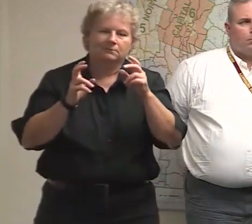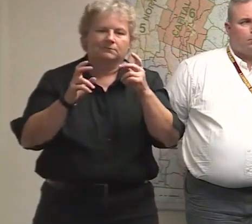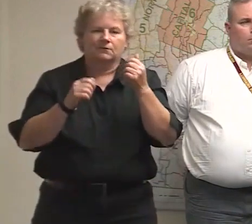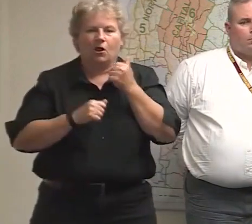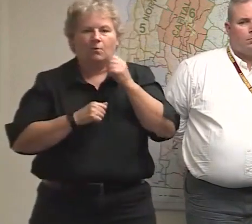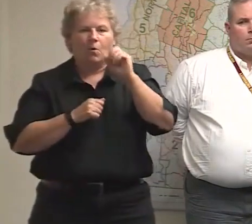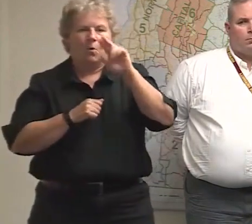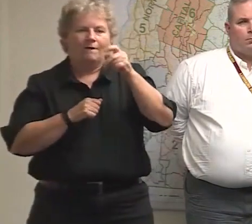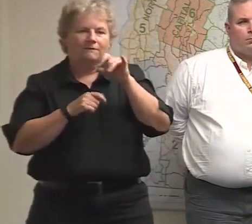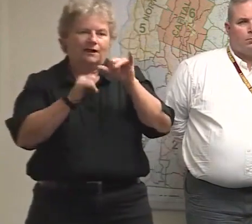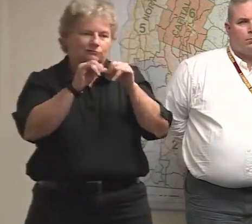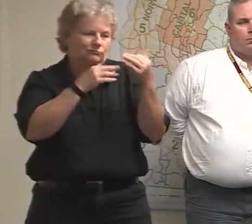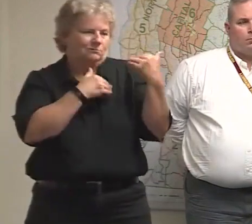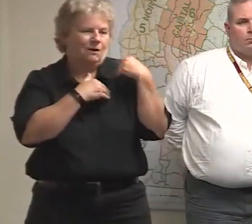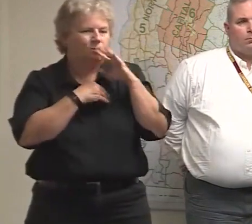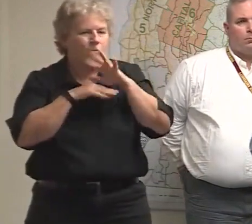FAMILIAR WITH THE OPERATION OF THAT DAM.